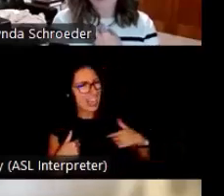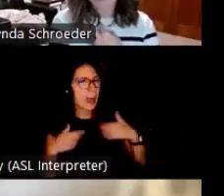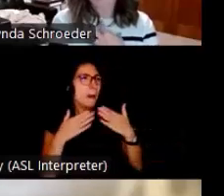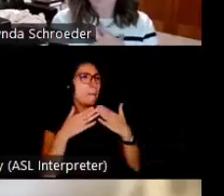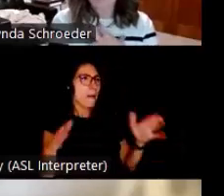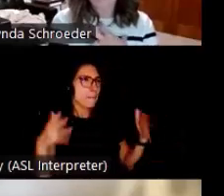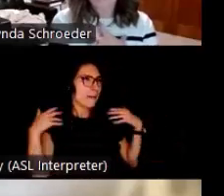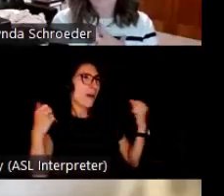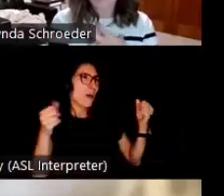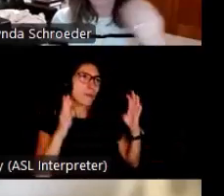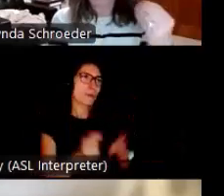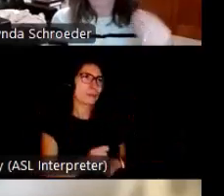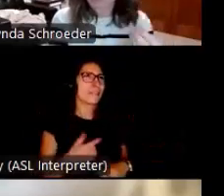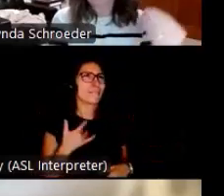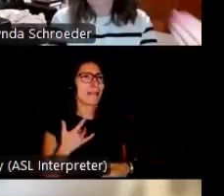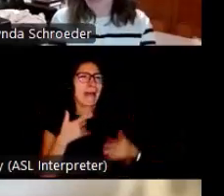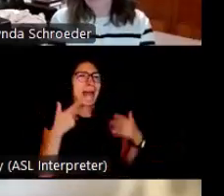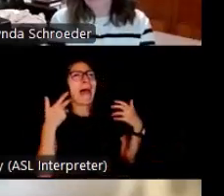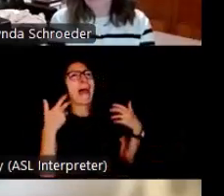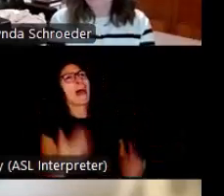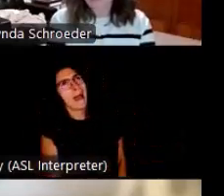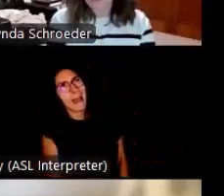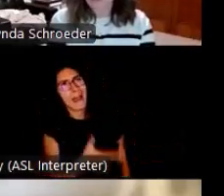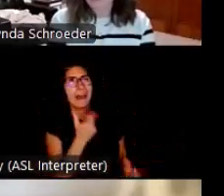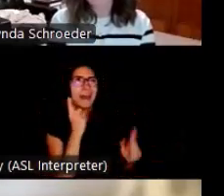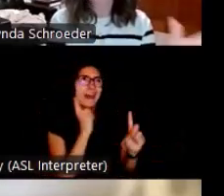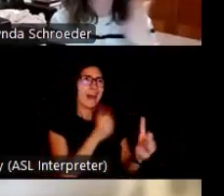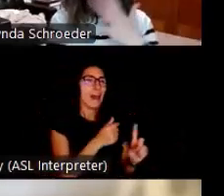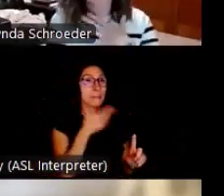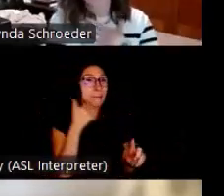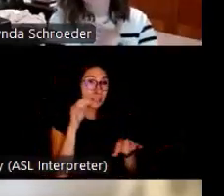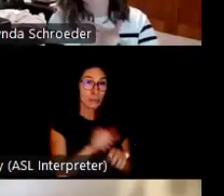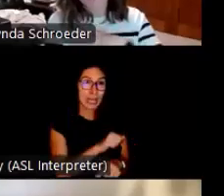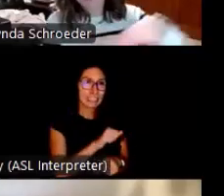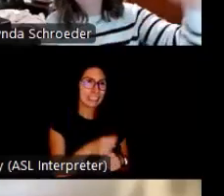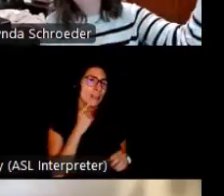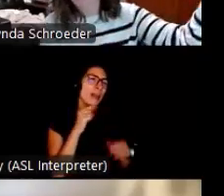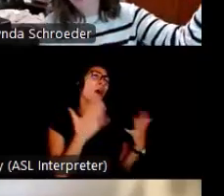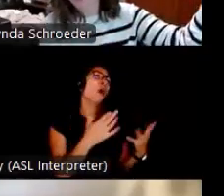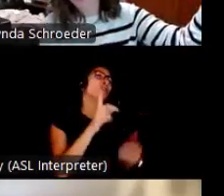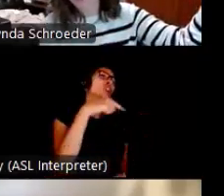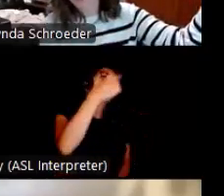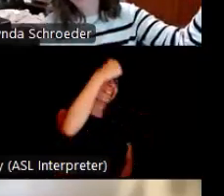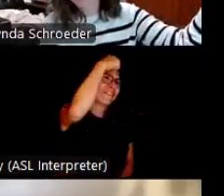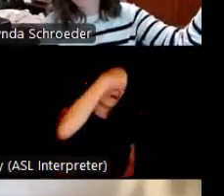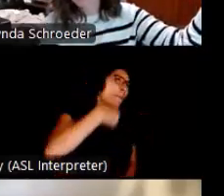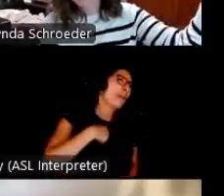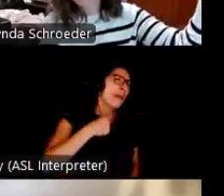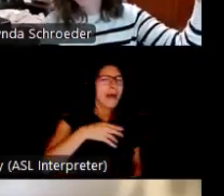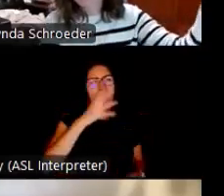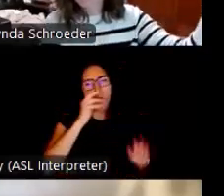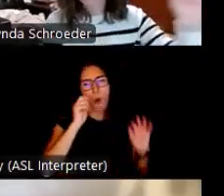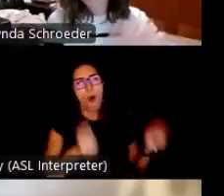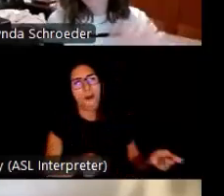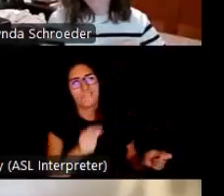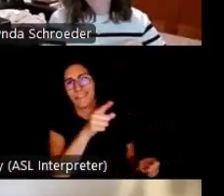knew that wasn't necessarily the best practice of saying, just wear it for me, but never anywhere else. But it was that or nothing.